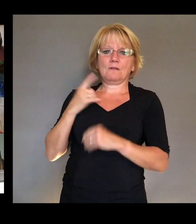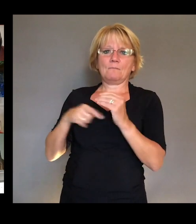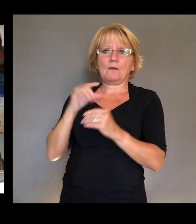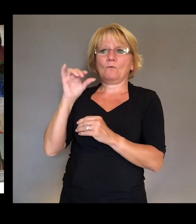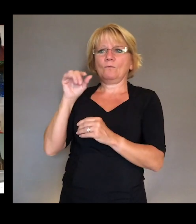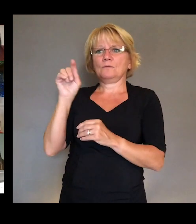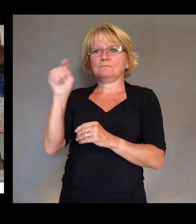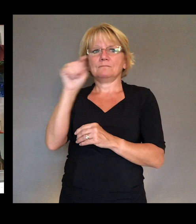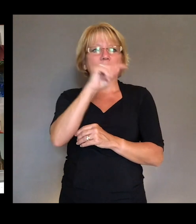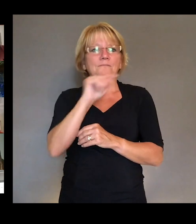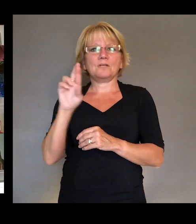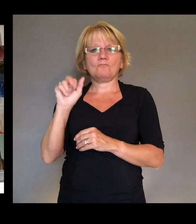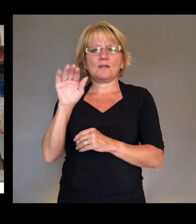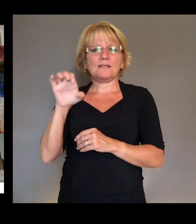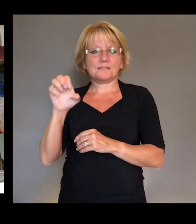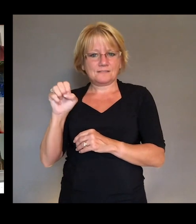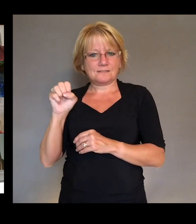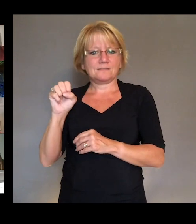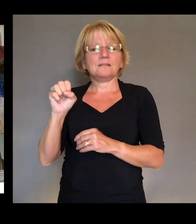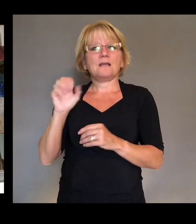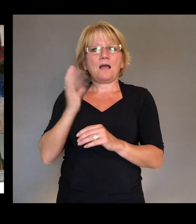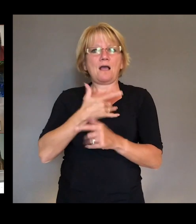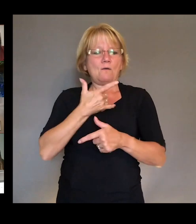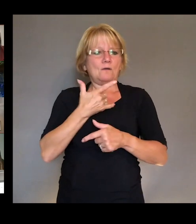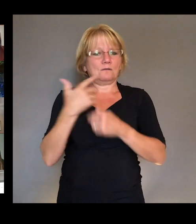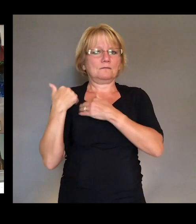And so it's really our job as early educators to intervene